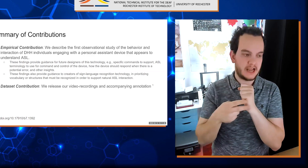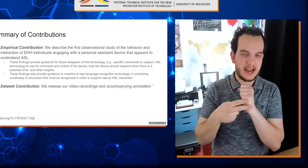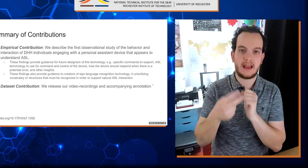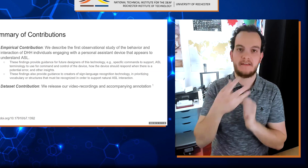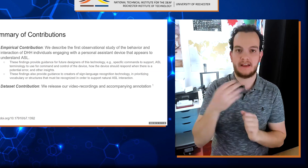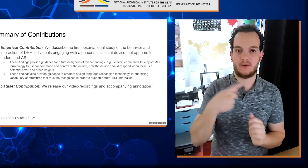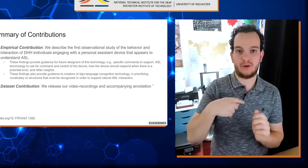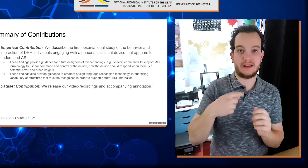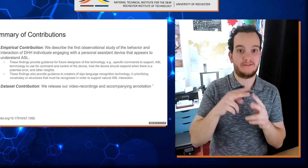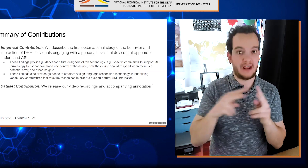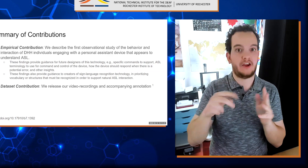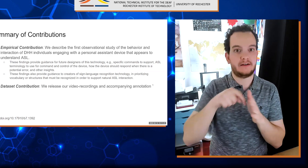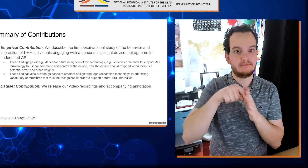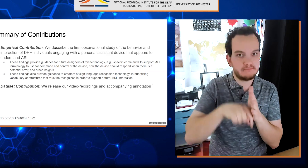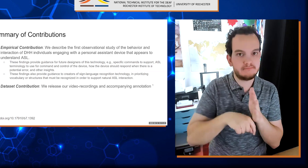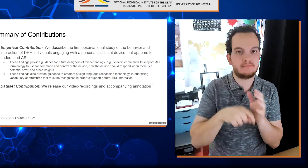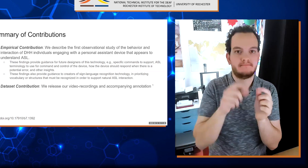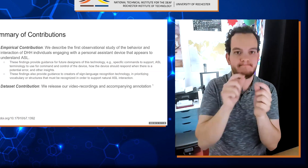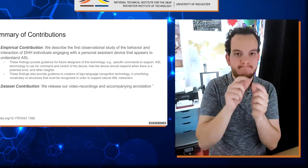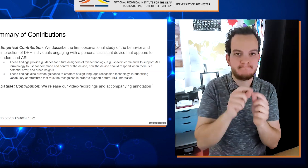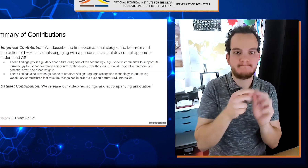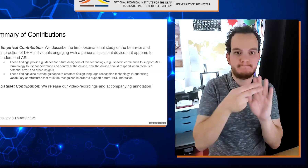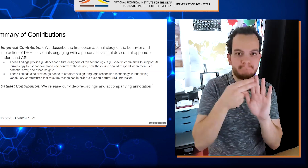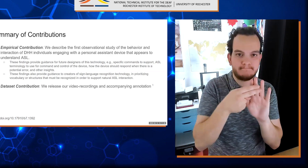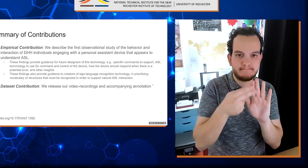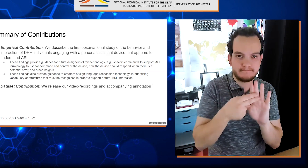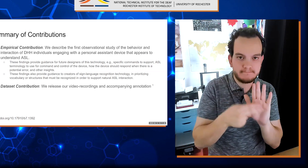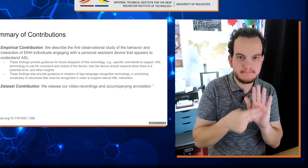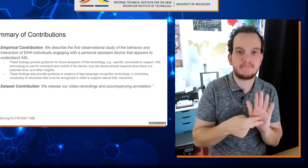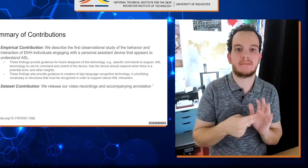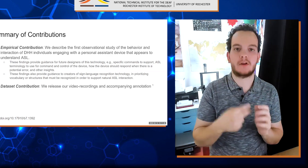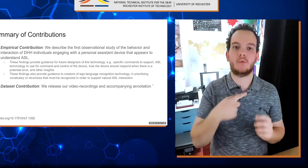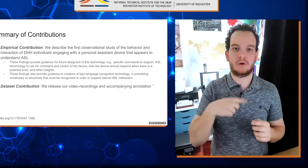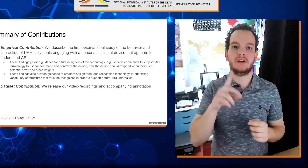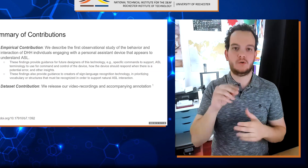We did record the sessions and saved them,